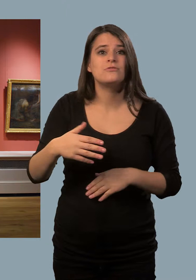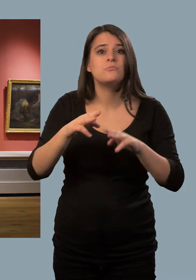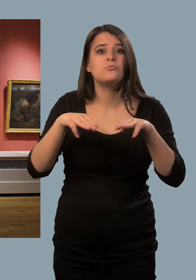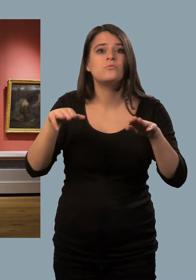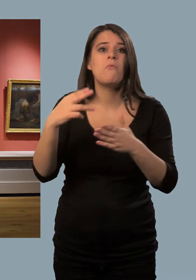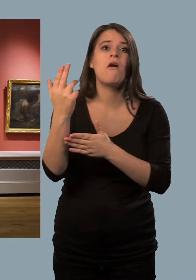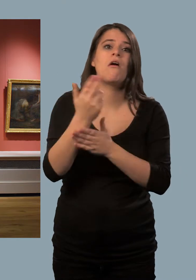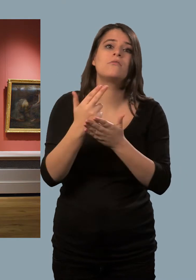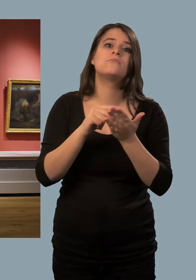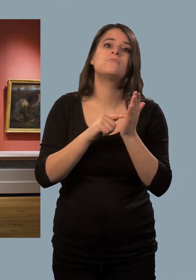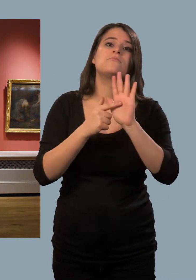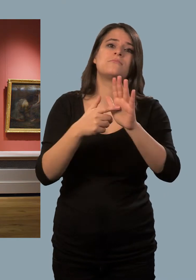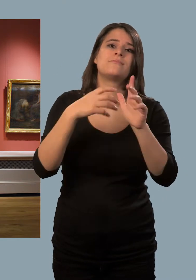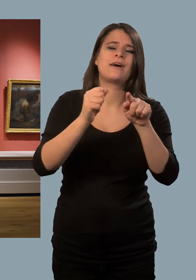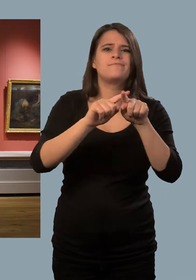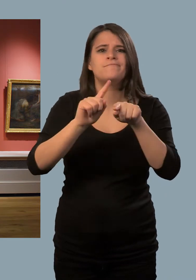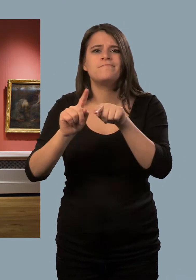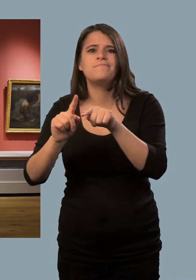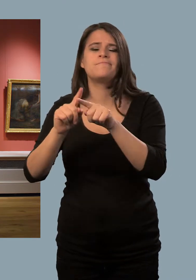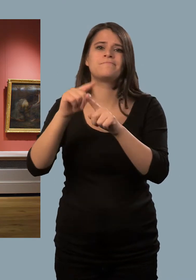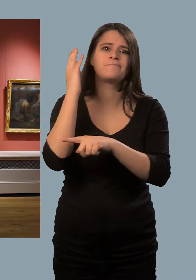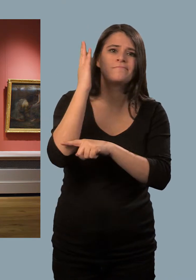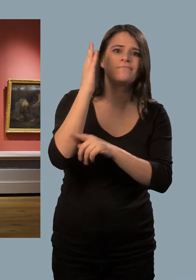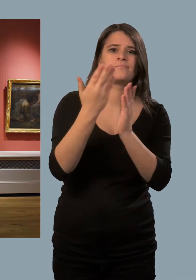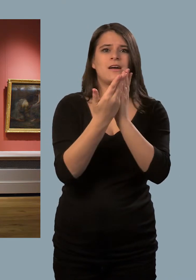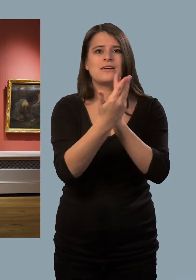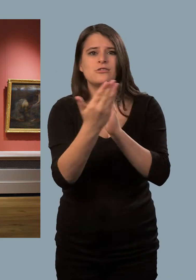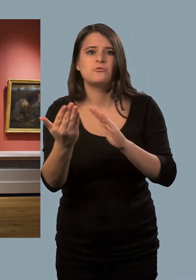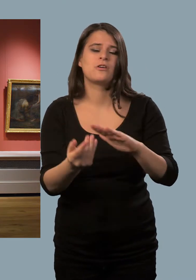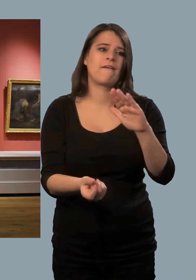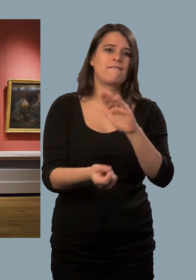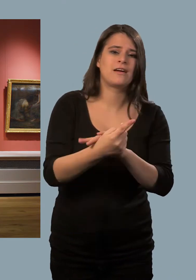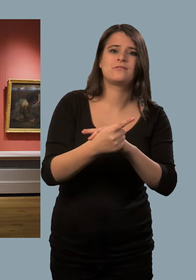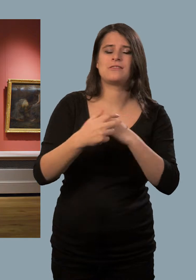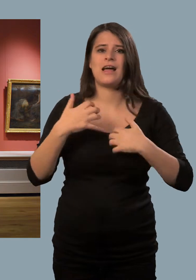Brighton Museum & Art Gallery offers a programme of temporary exhibitions, as well as talks,